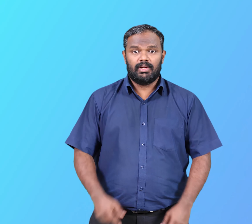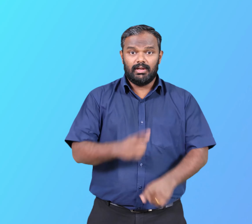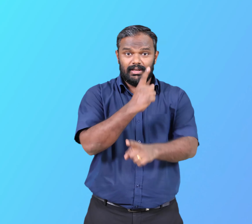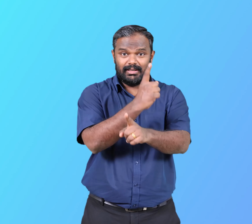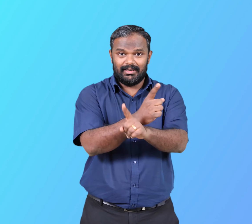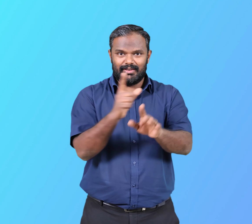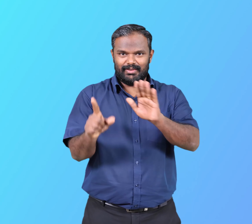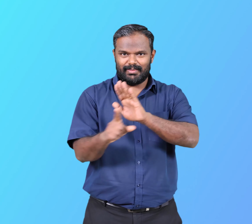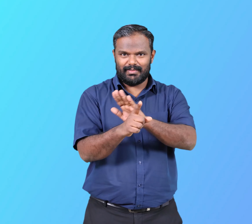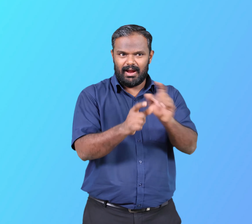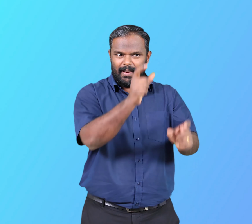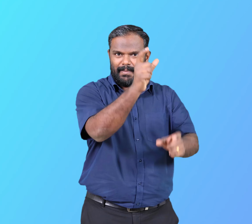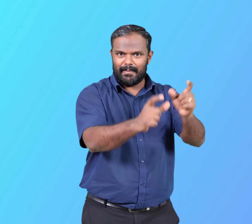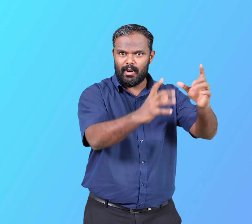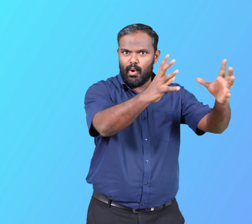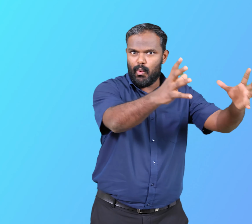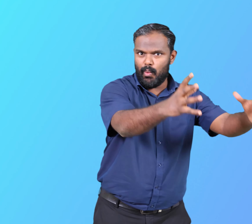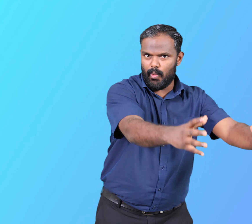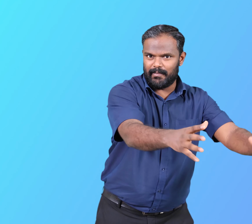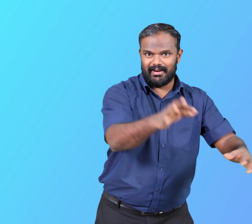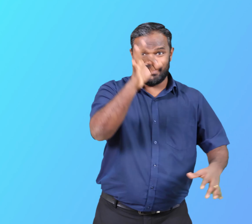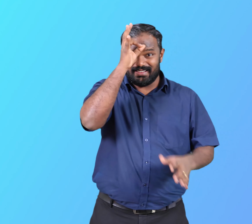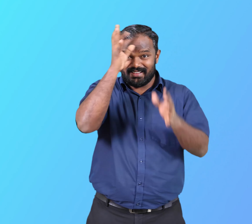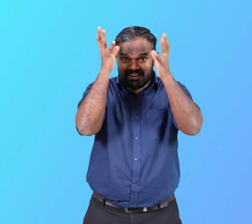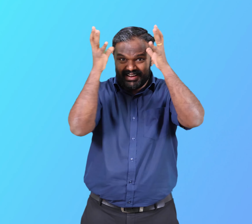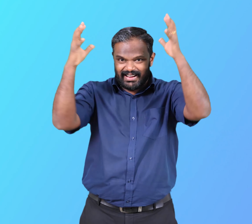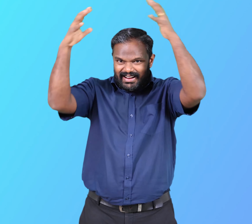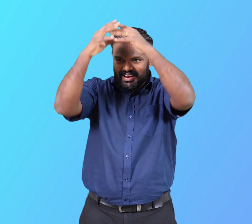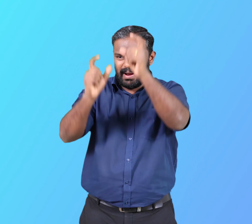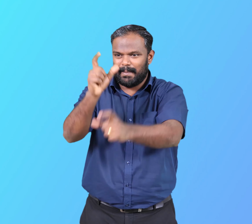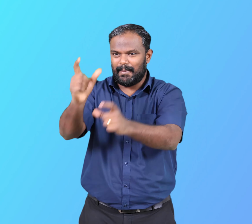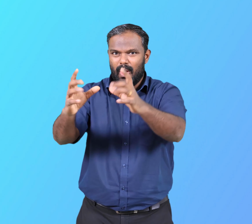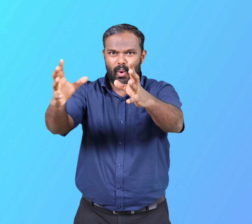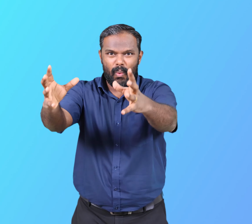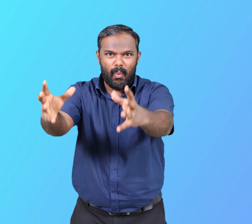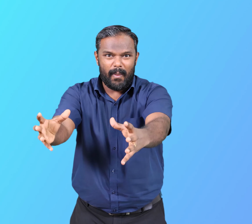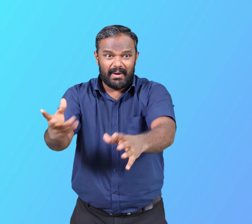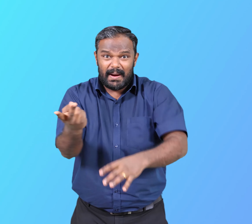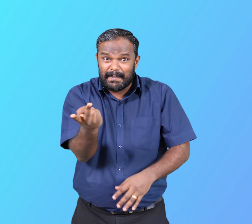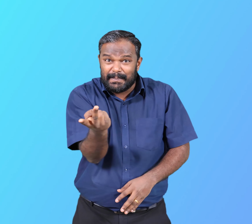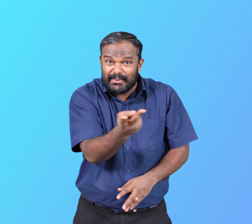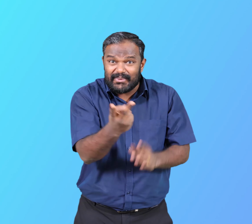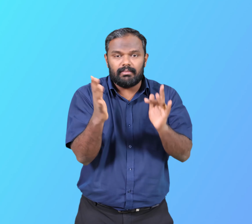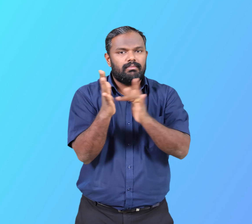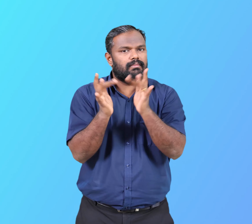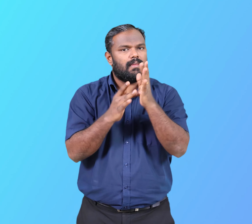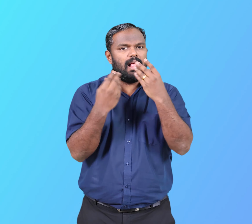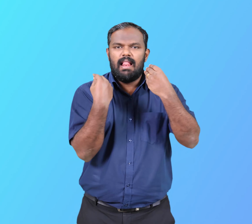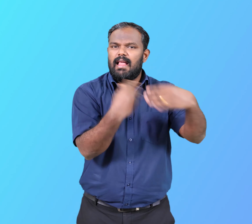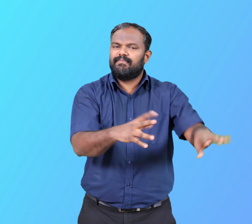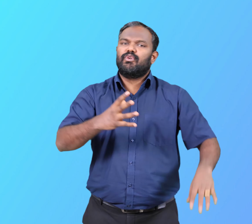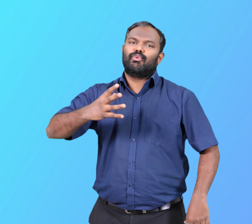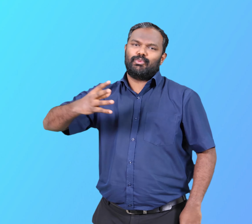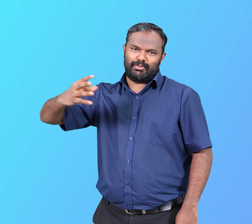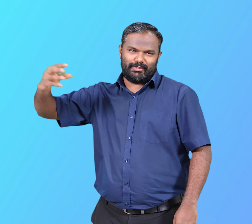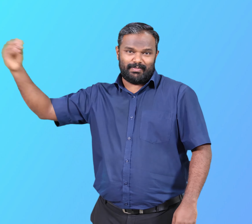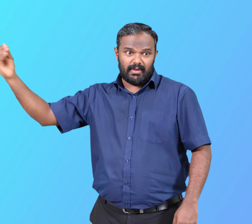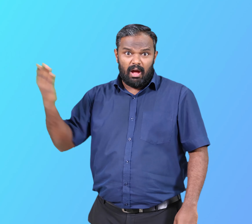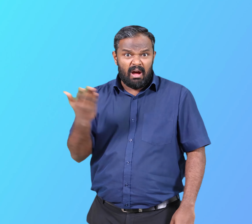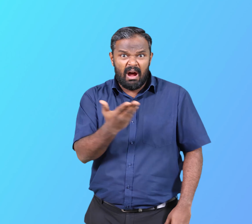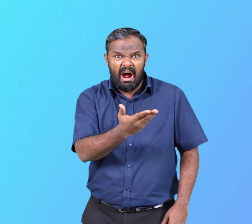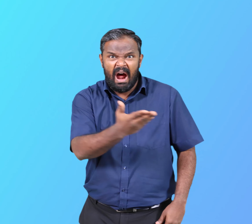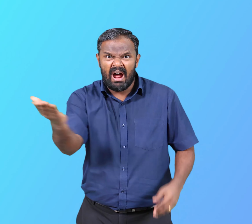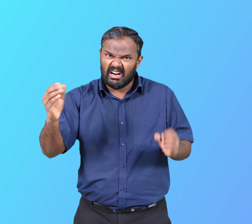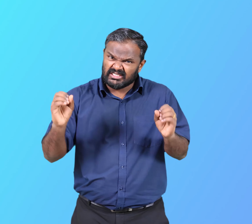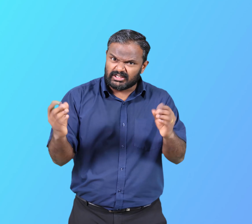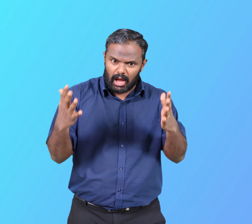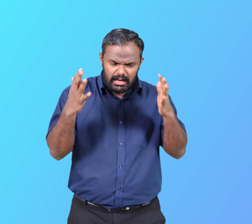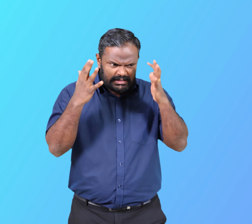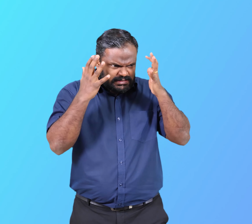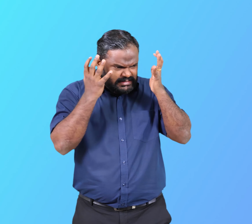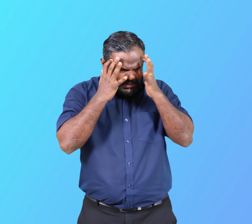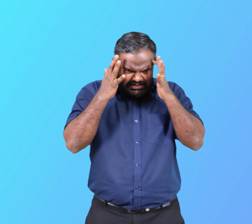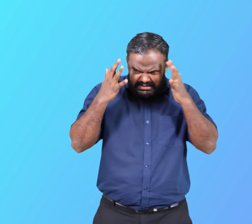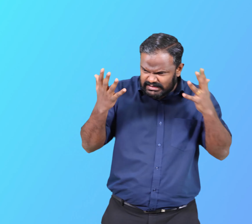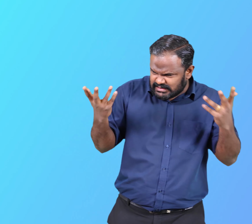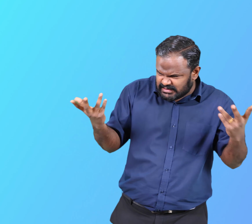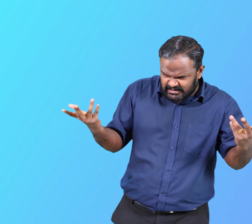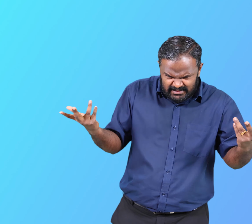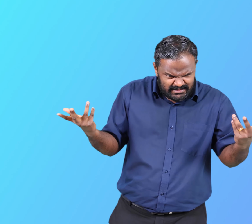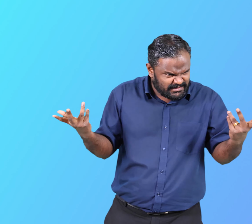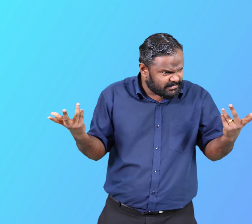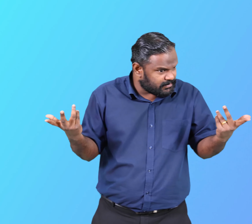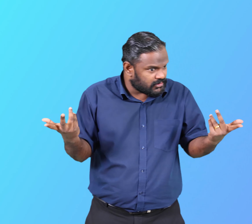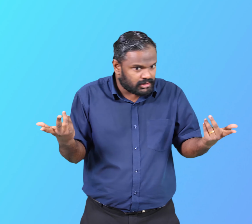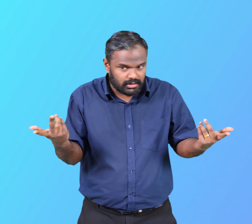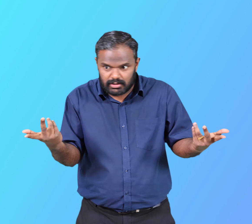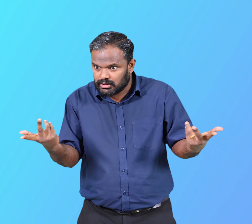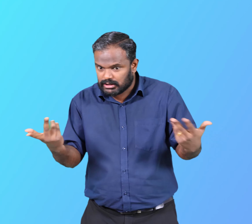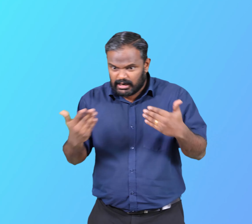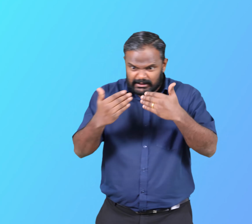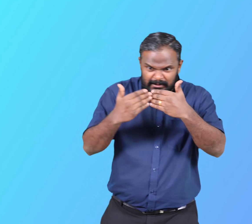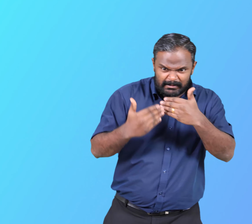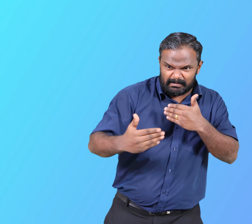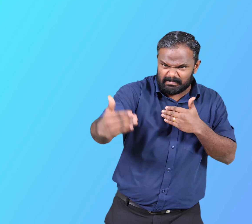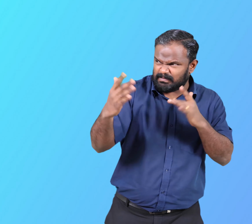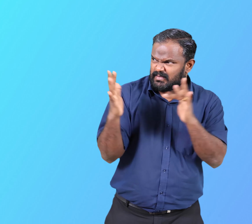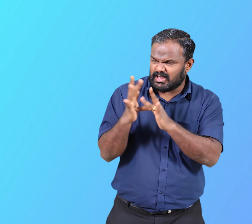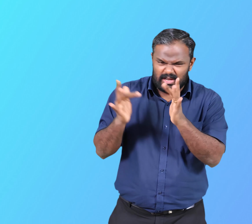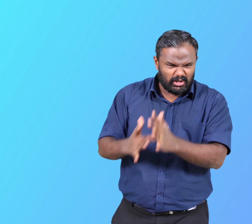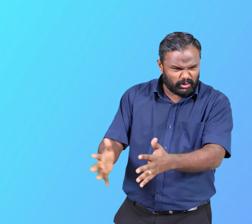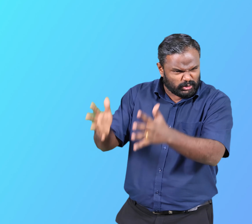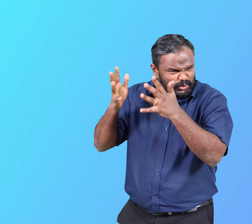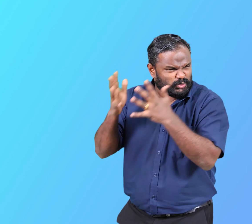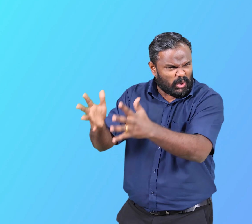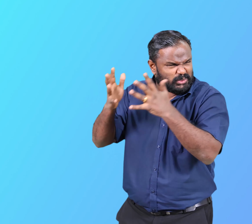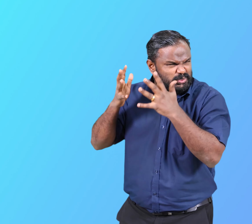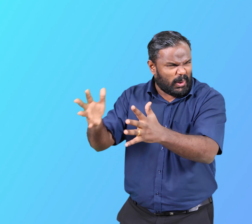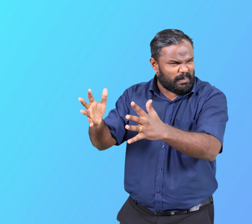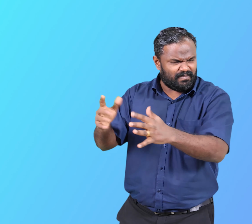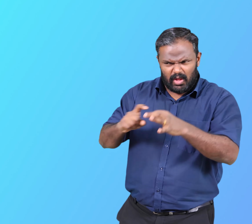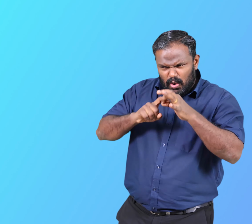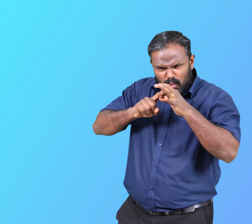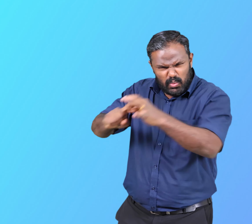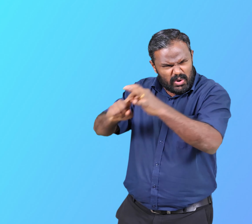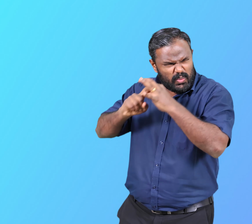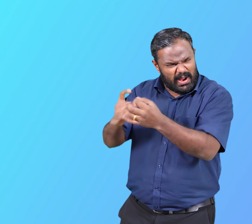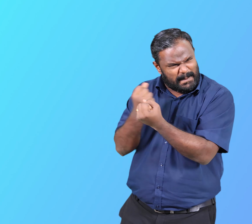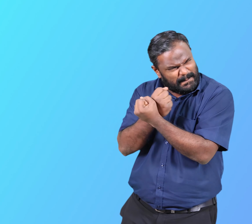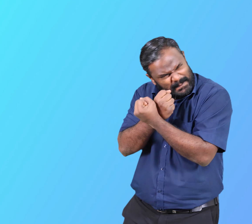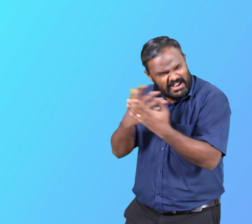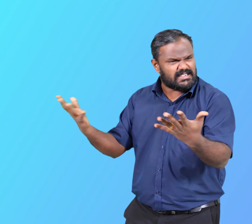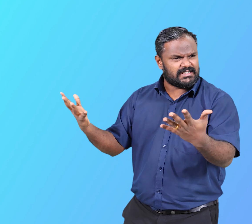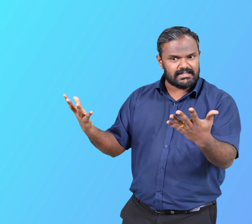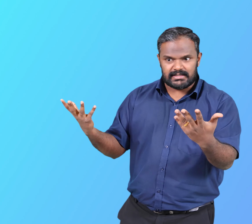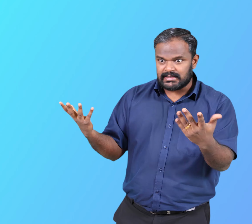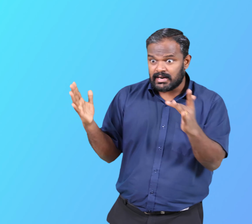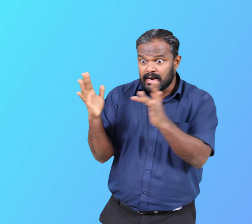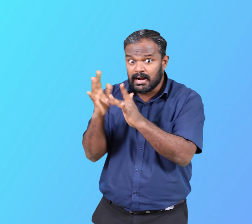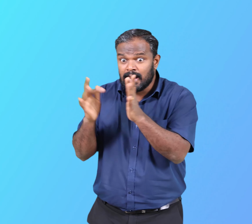When Jesus left, the teachers of the law and the Pharisees began to give him much trouble. They tried to make him answer questions about many things.